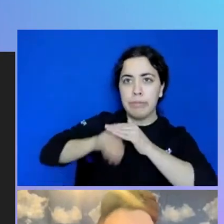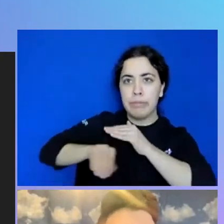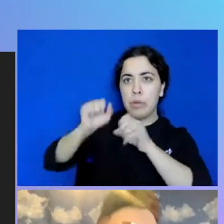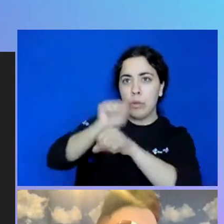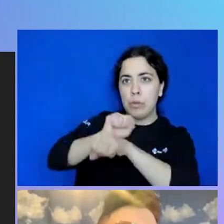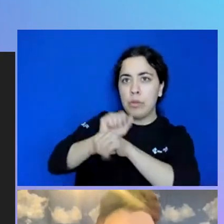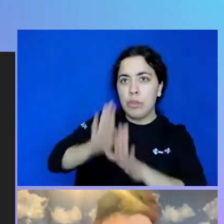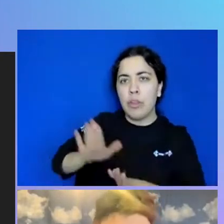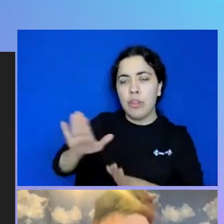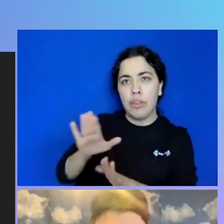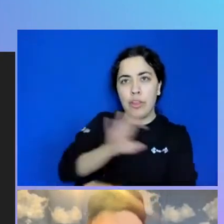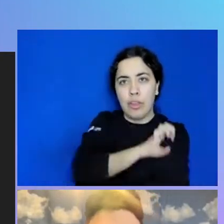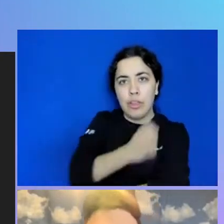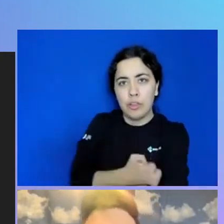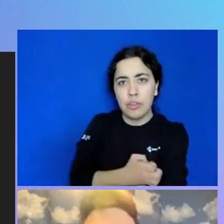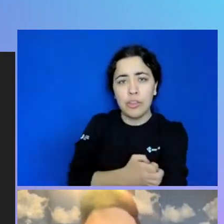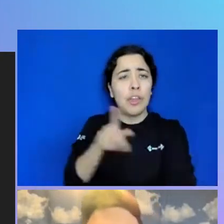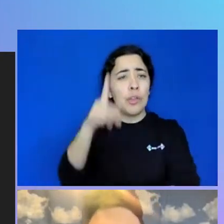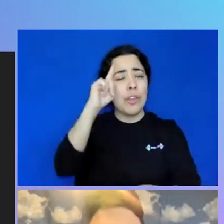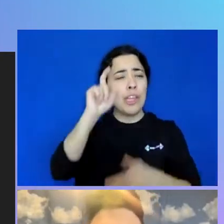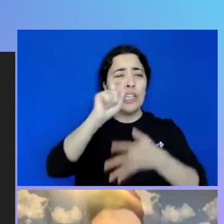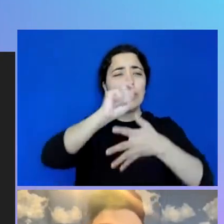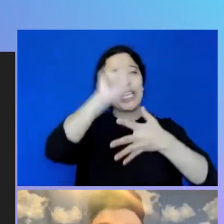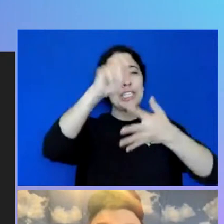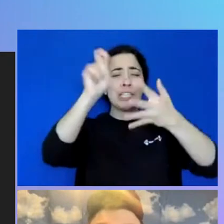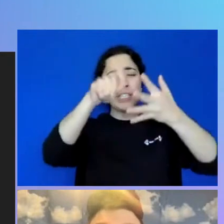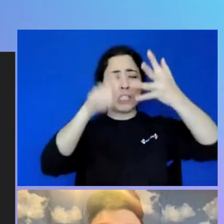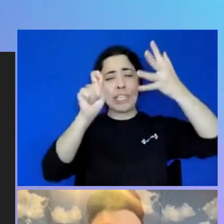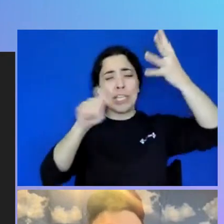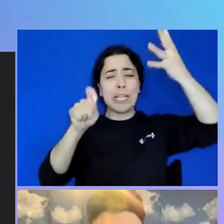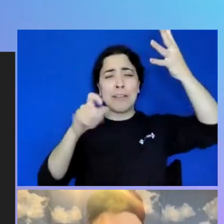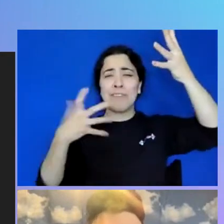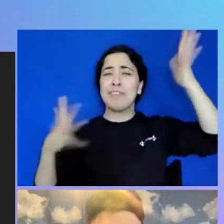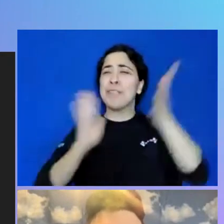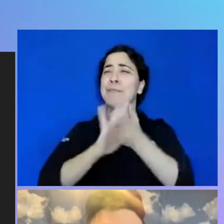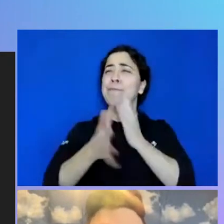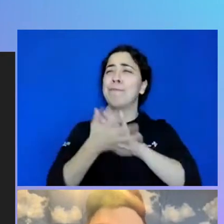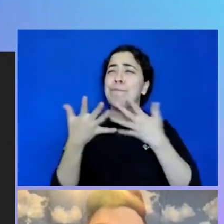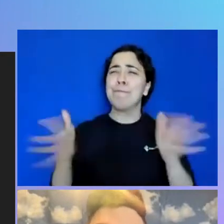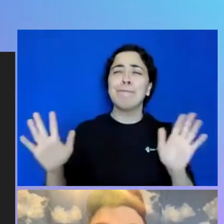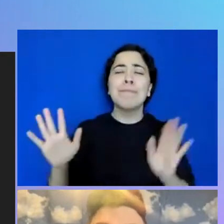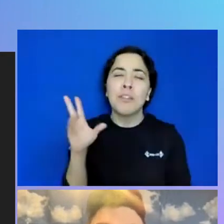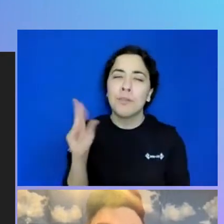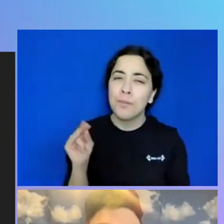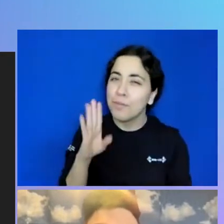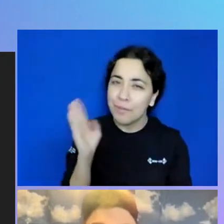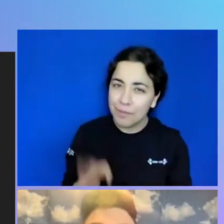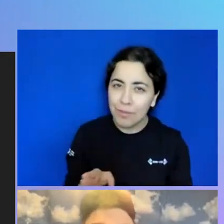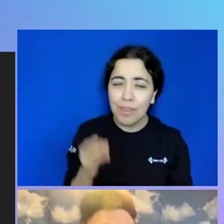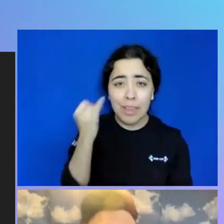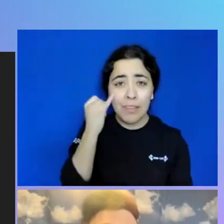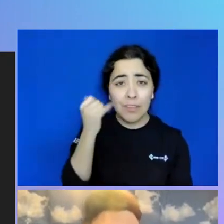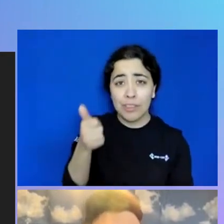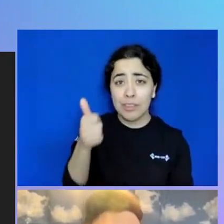checklist because you will never finish. Uh, if you're a subject matter expert, but, uh, try to